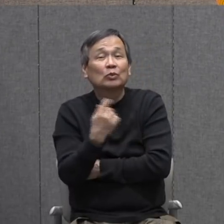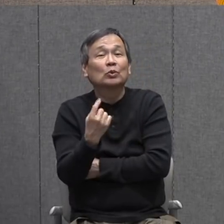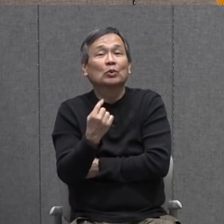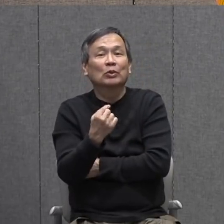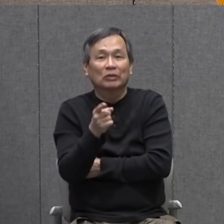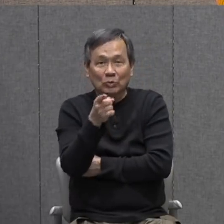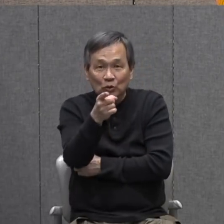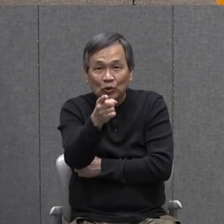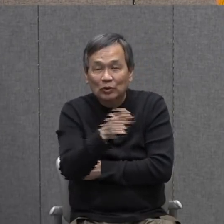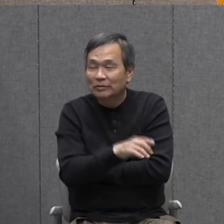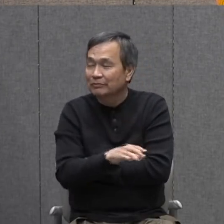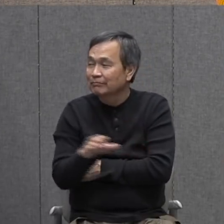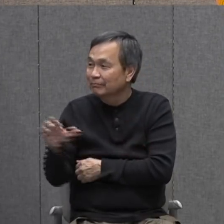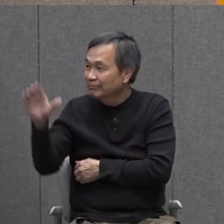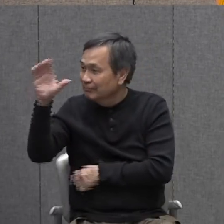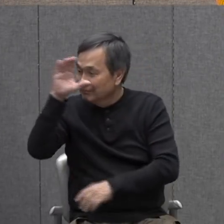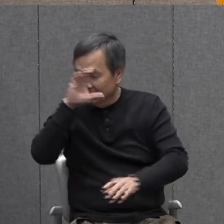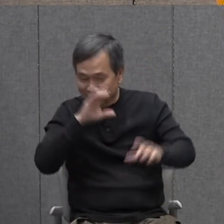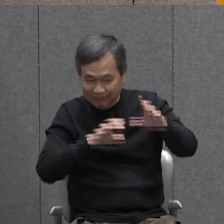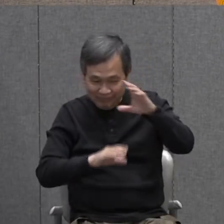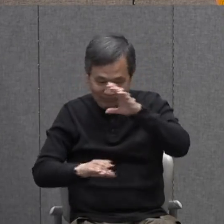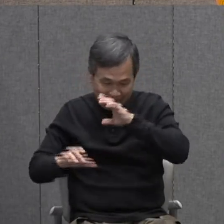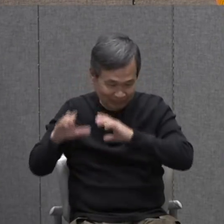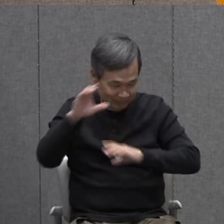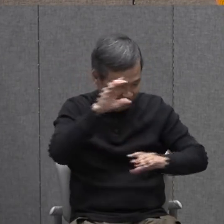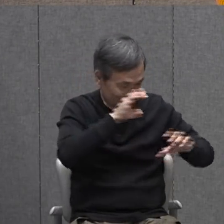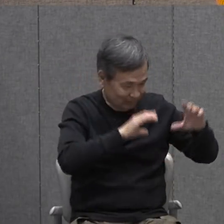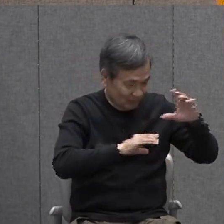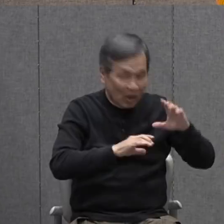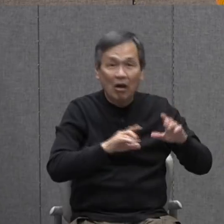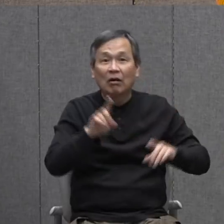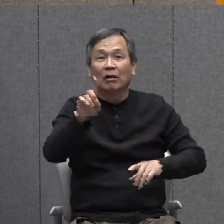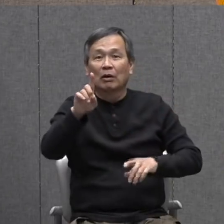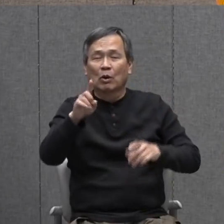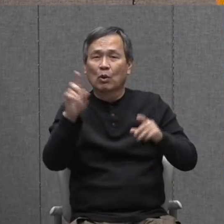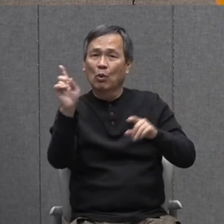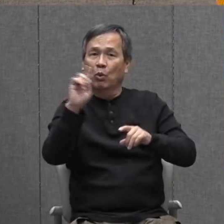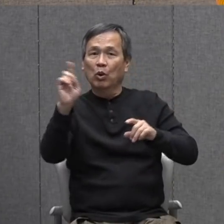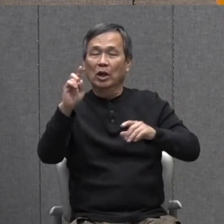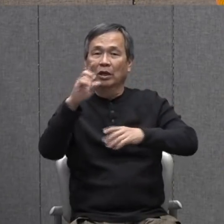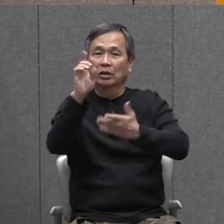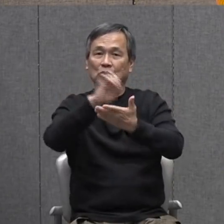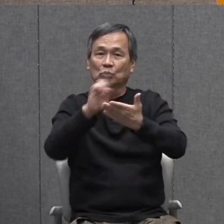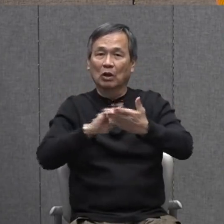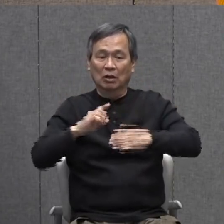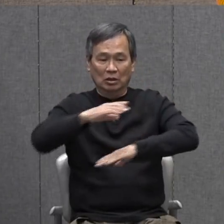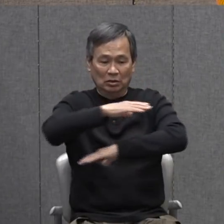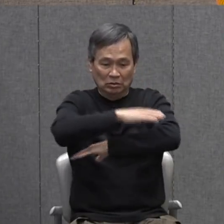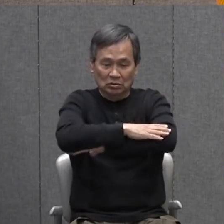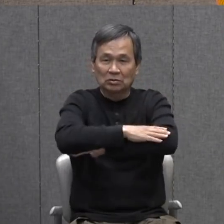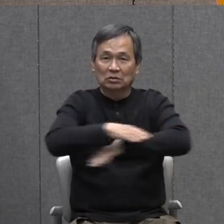and I need you to find a surface to draw on and something to draw with.